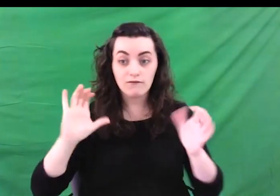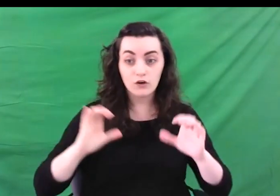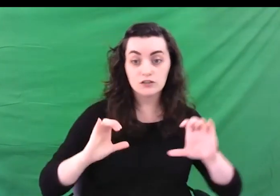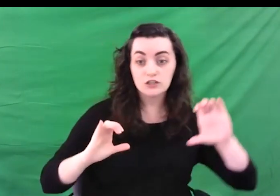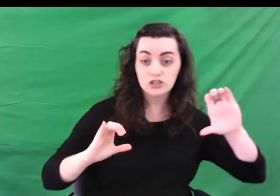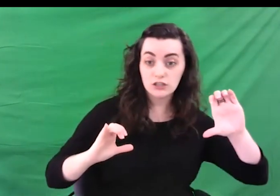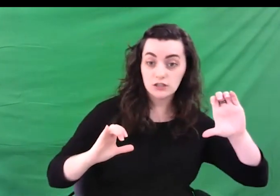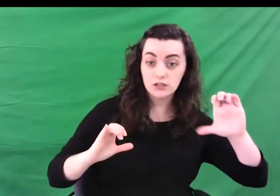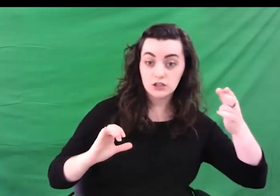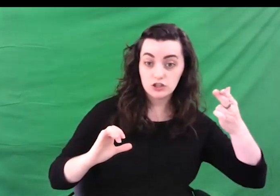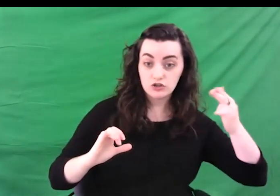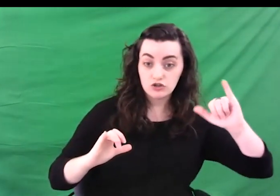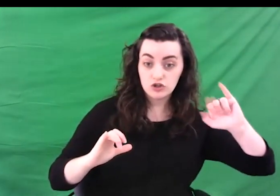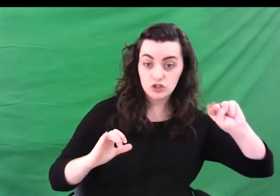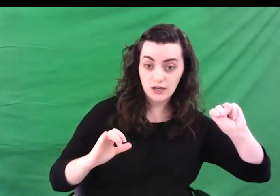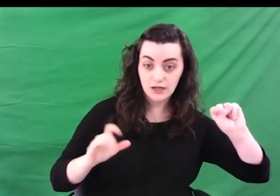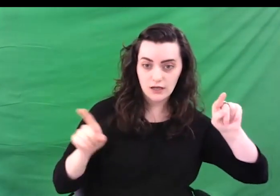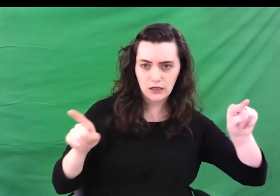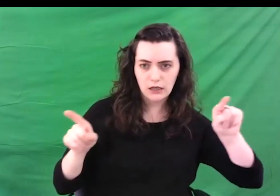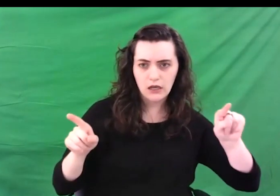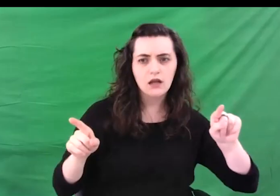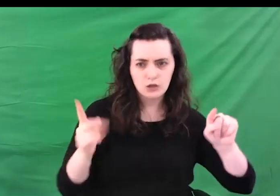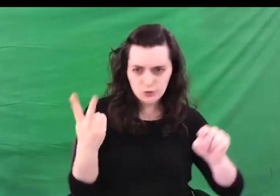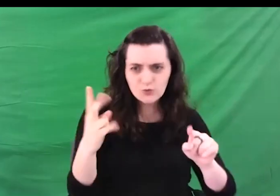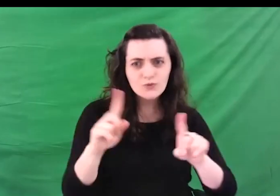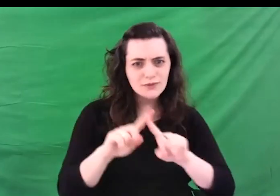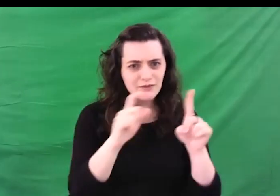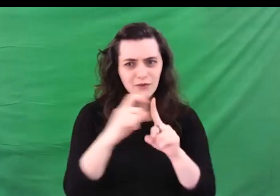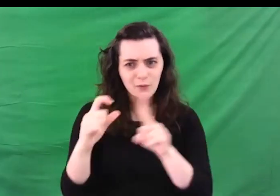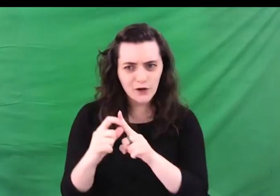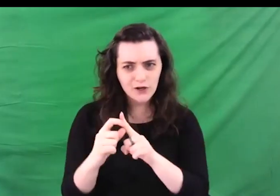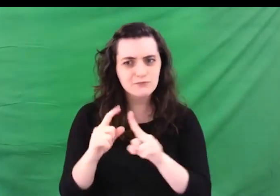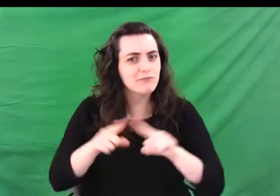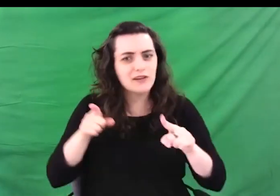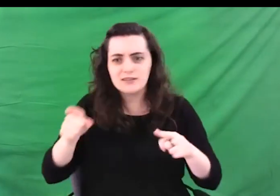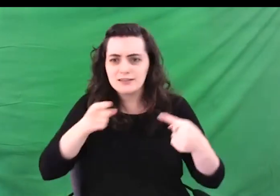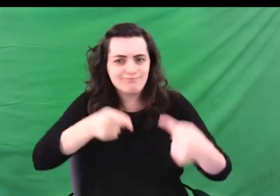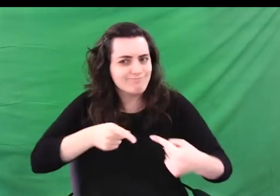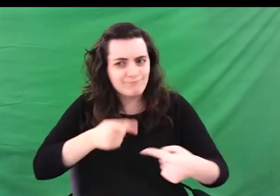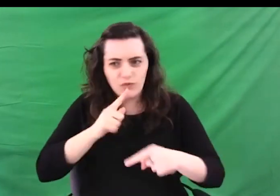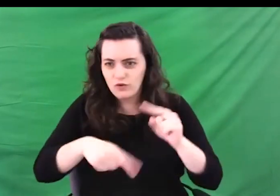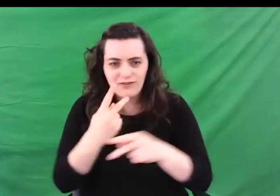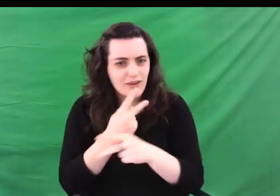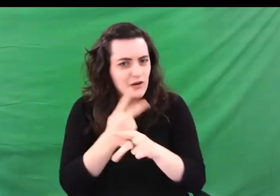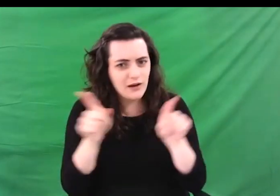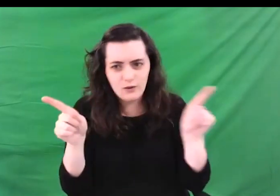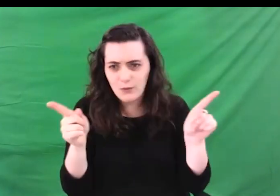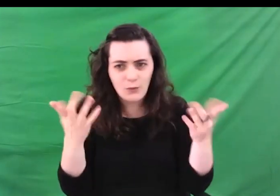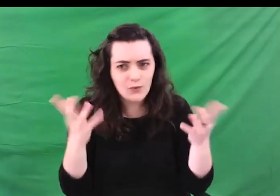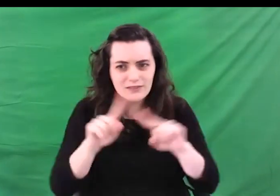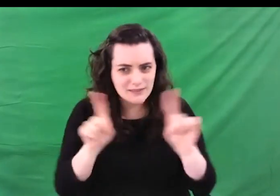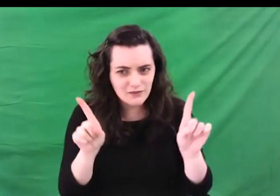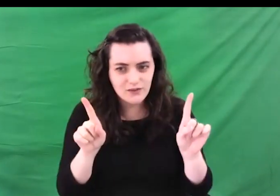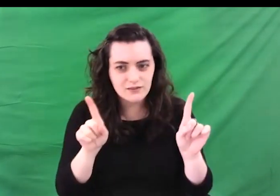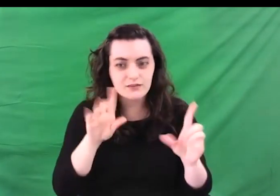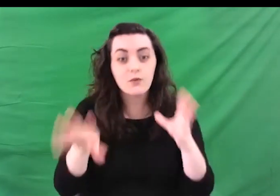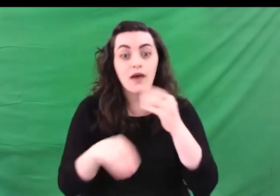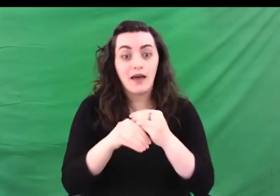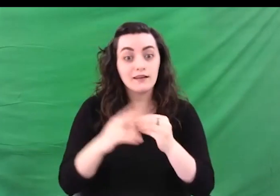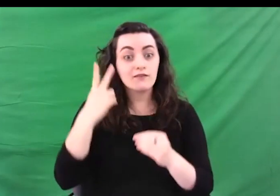she truly had the hardest time differing between those two. Once we added visual phonics into that though and visually